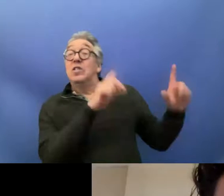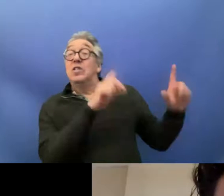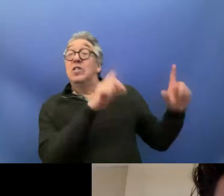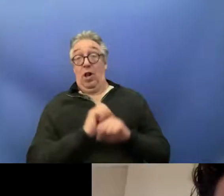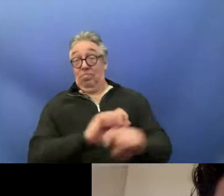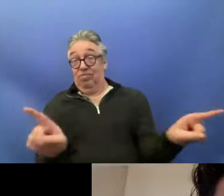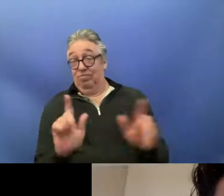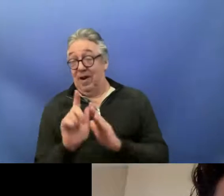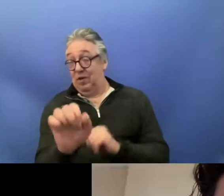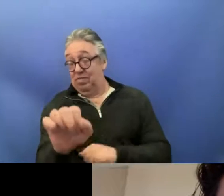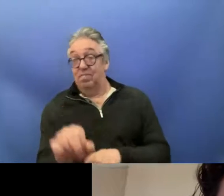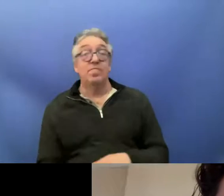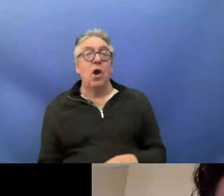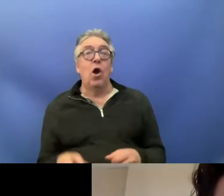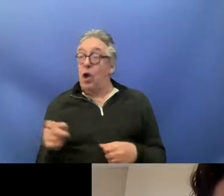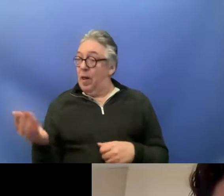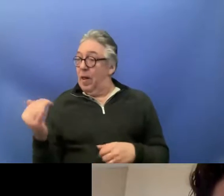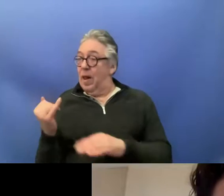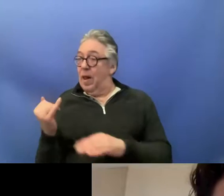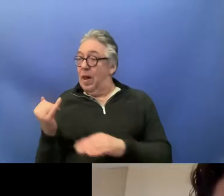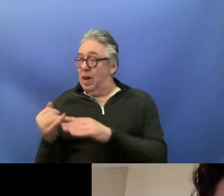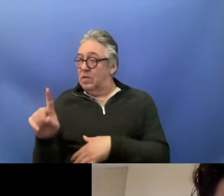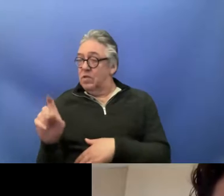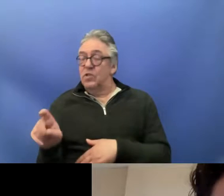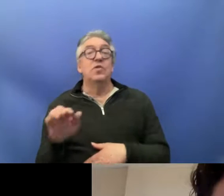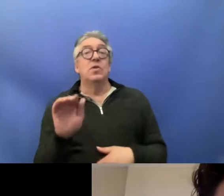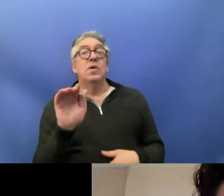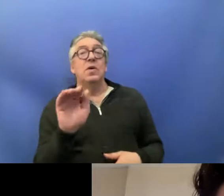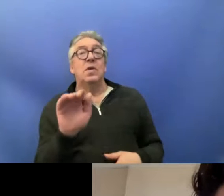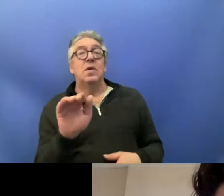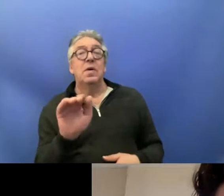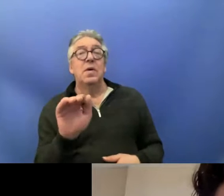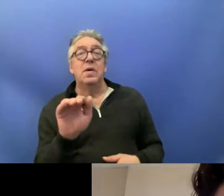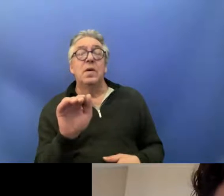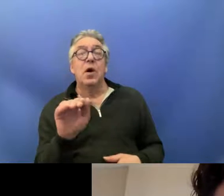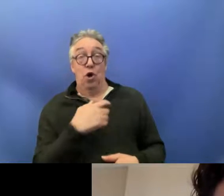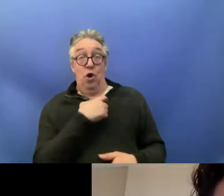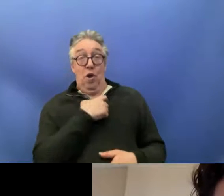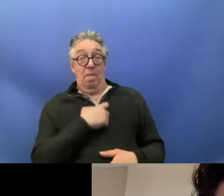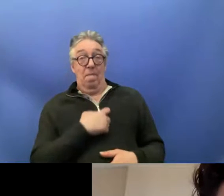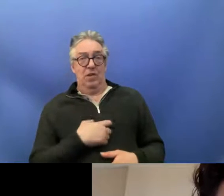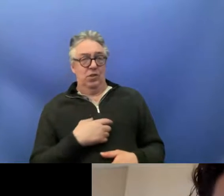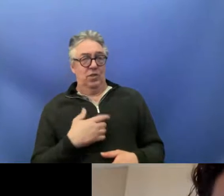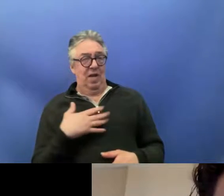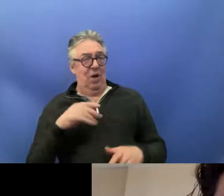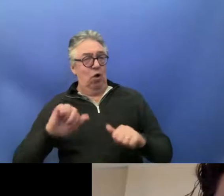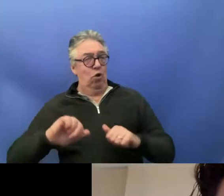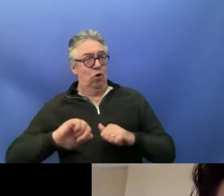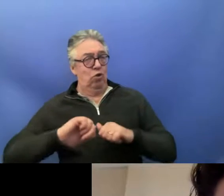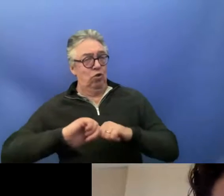The last question, so far, how do persons who have challenges communicating advocate for data?